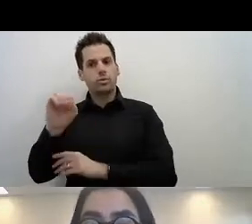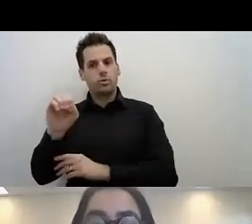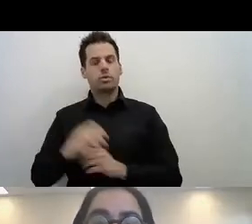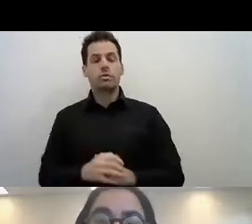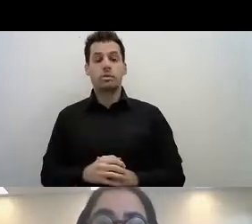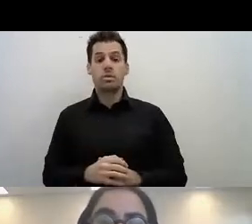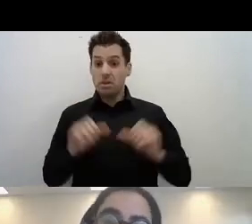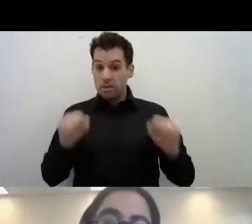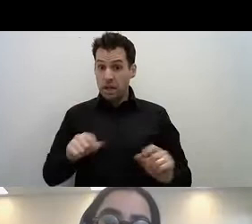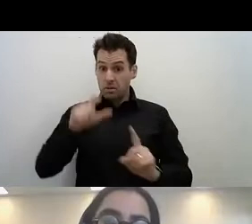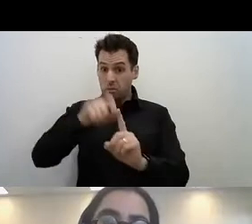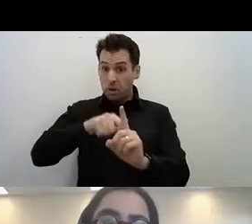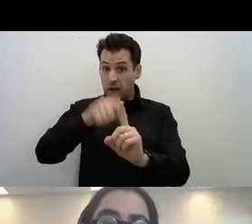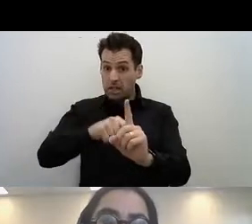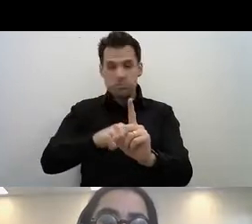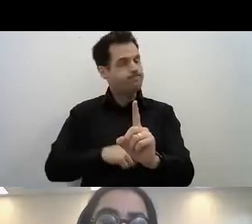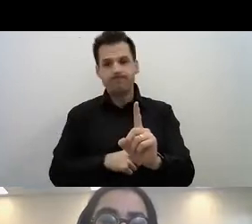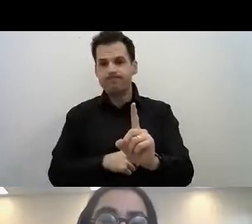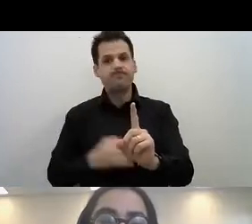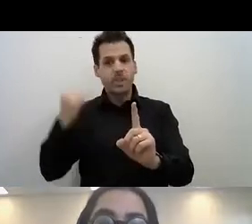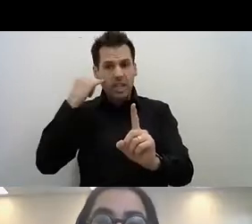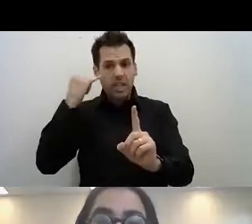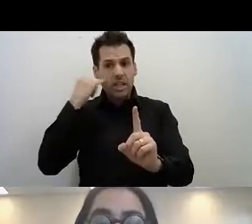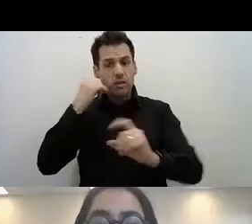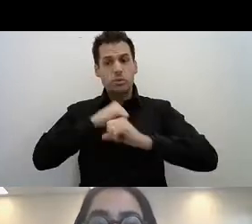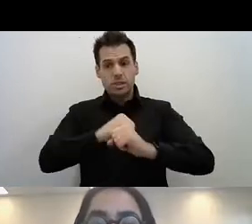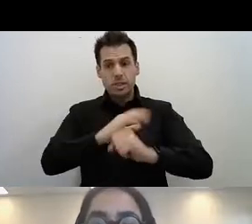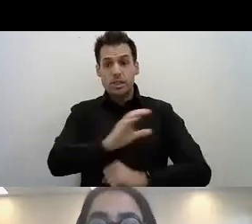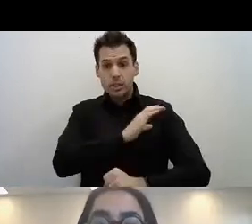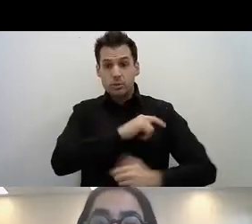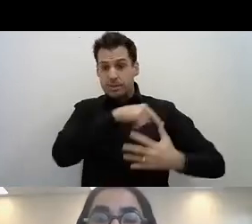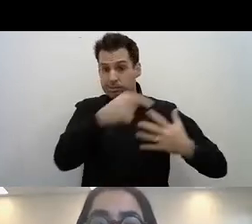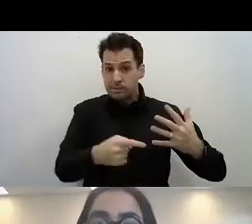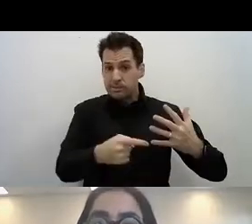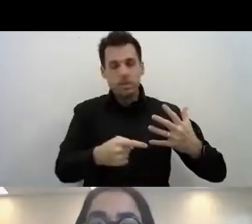on the basis of a protected characteristic and protects people from experiencing retaliation